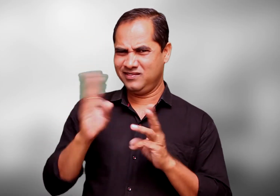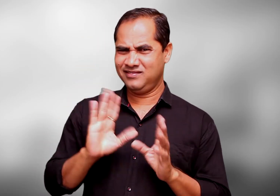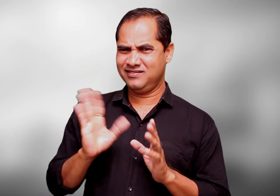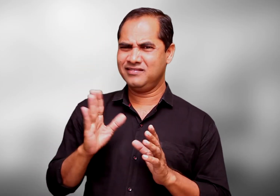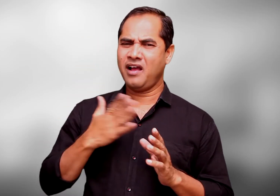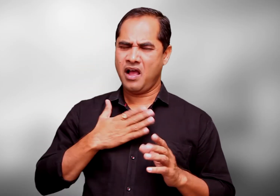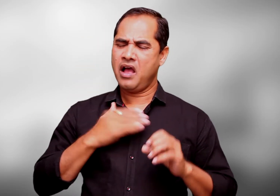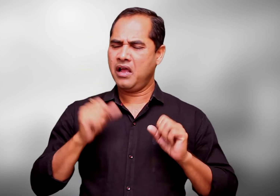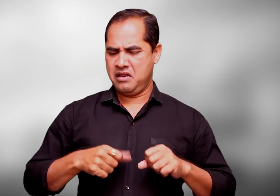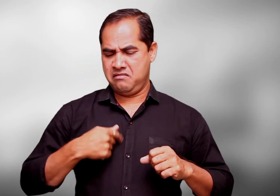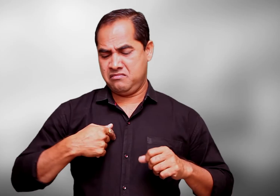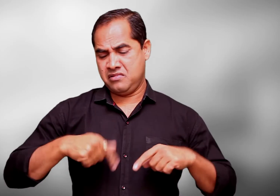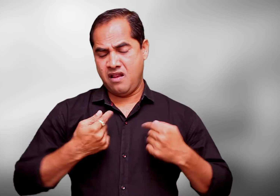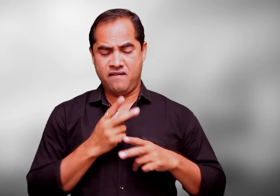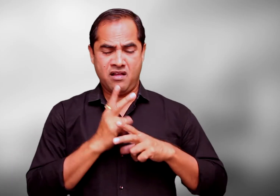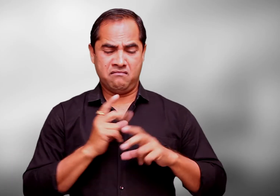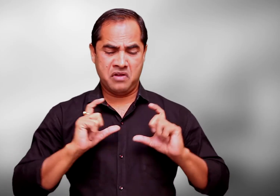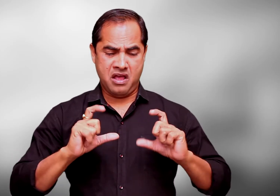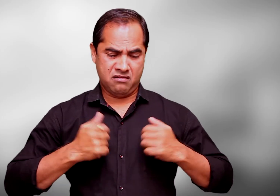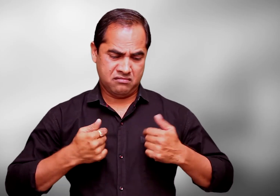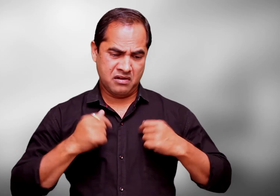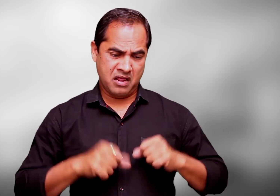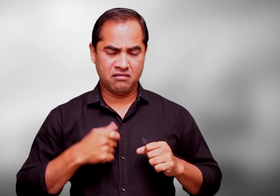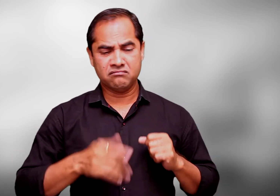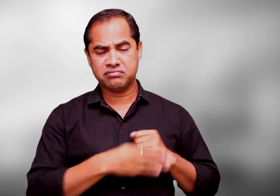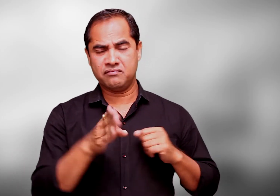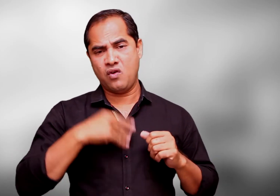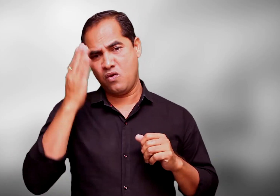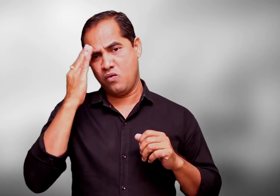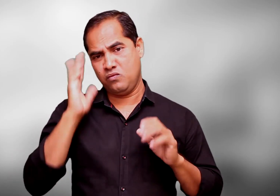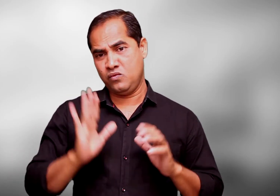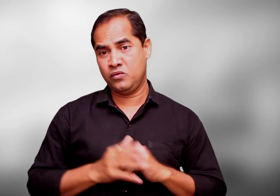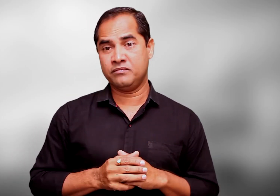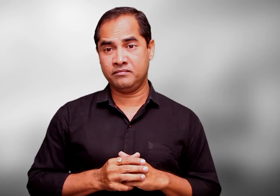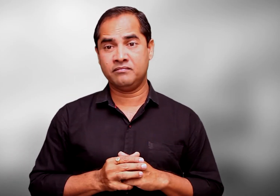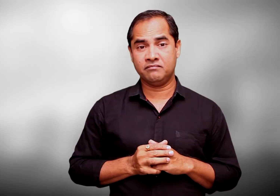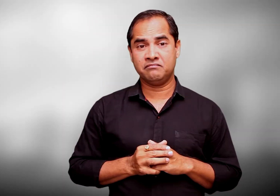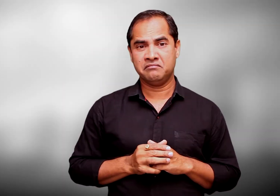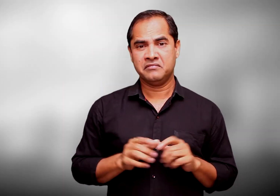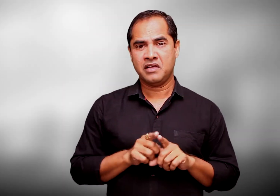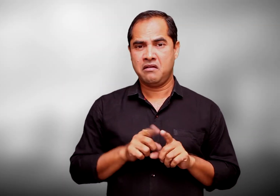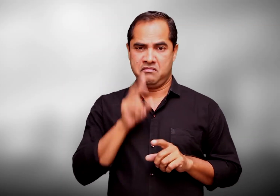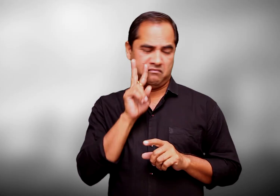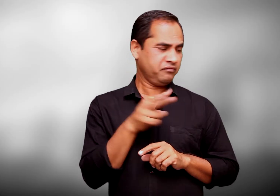was traveling alone. So, Valli said- 'You needn't bother about me, I can take care